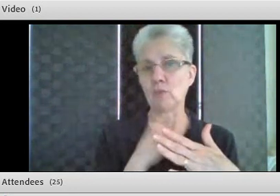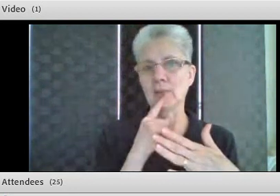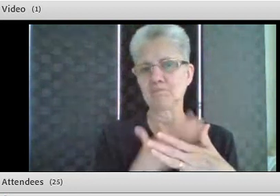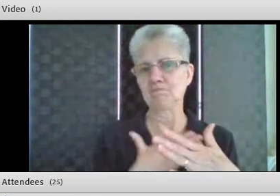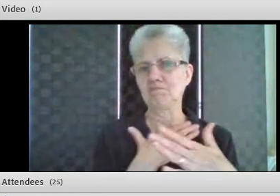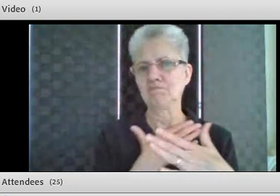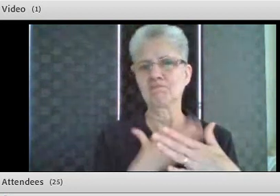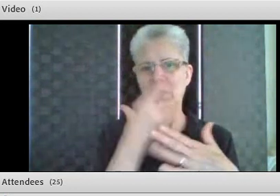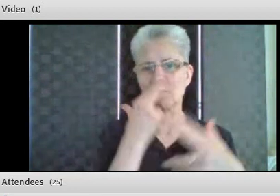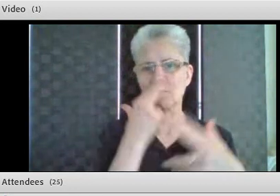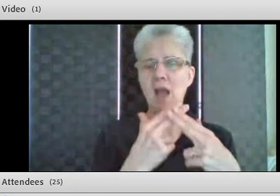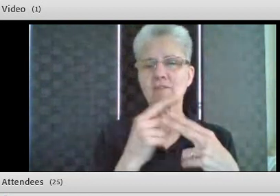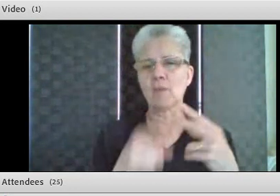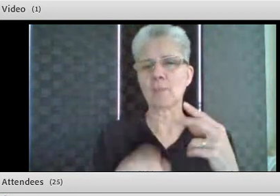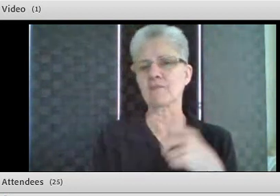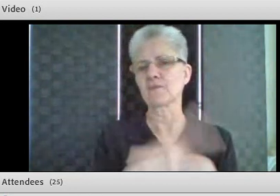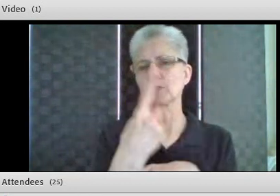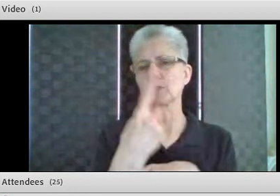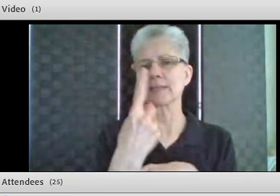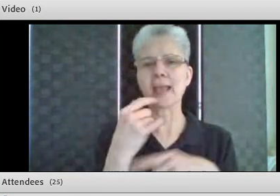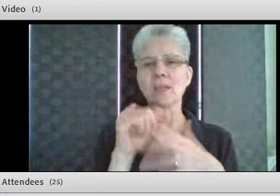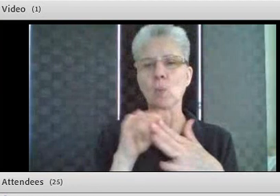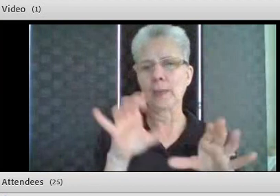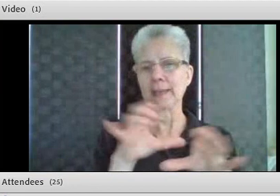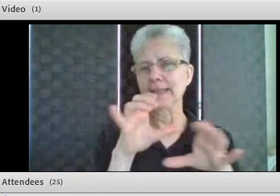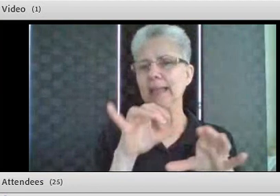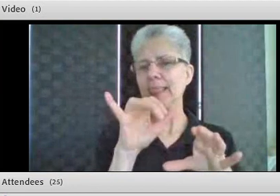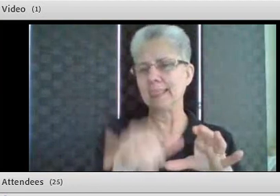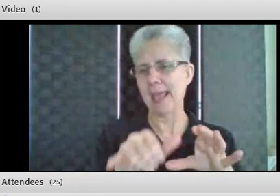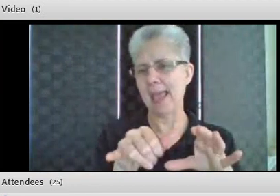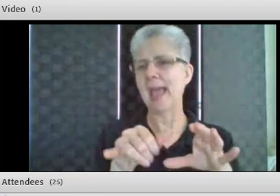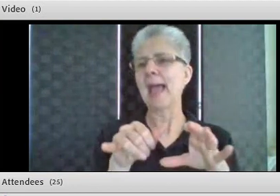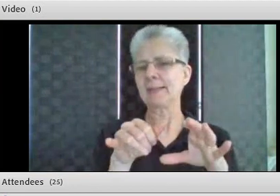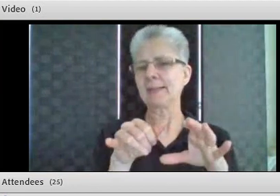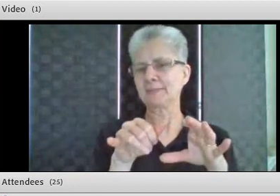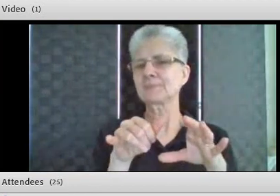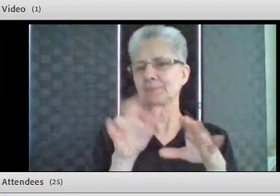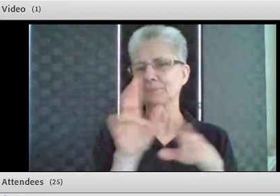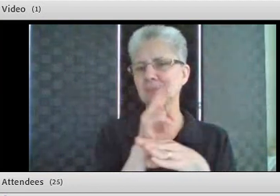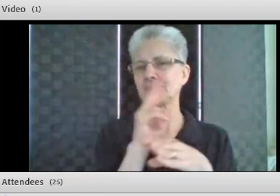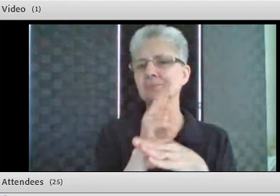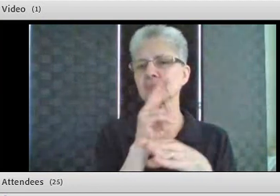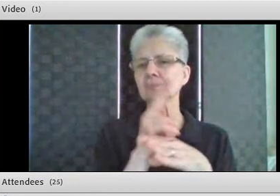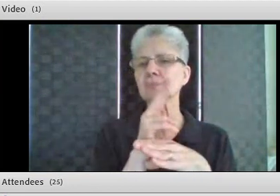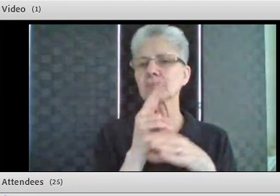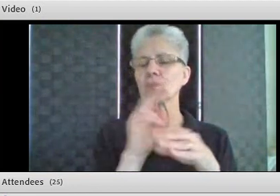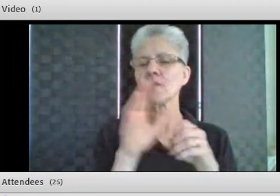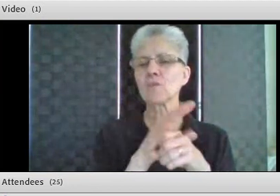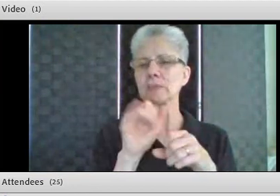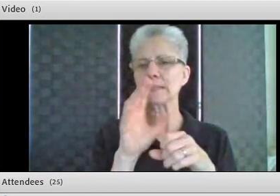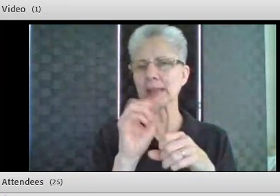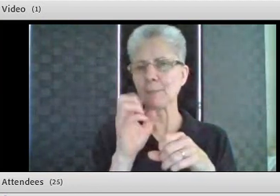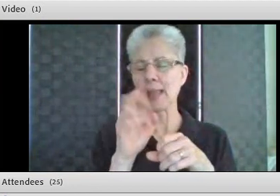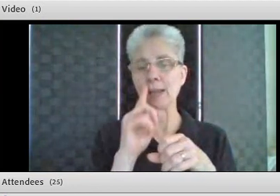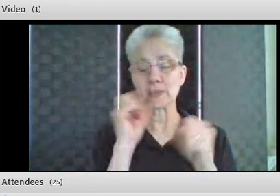Another really cool activity that we hang our hat on, and, you know, really from day one, this is one of the very first things